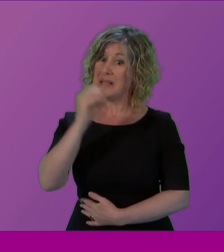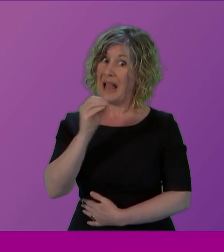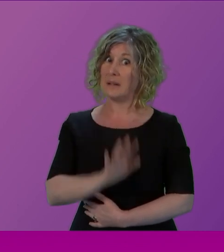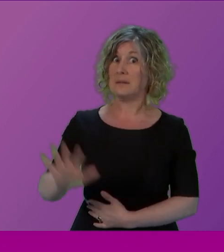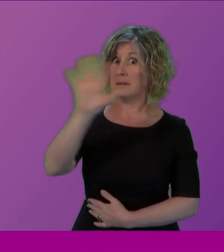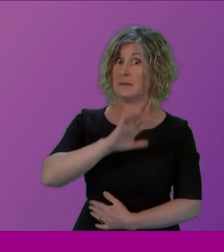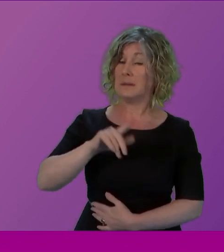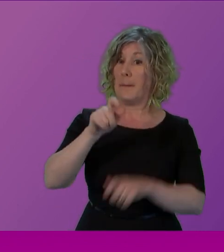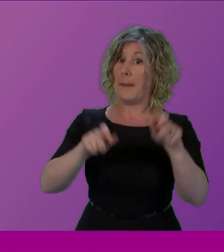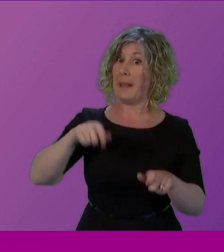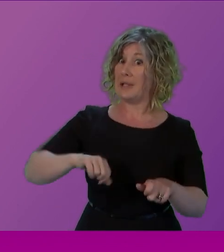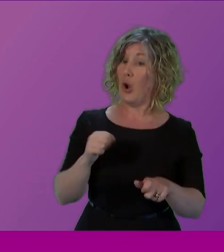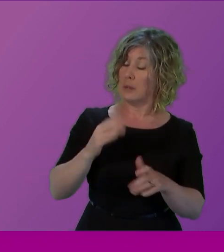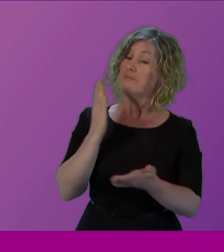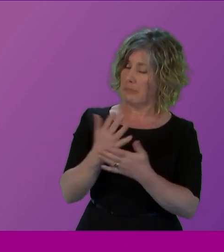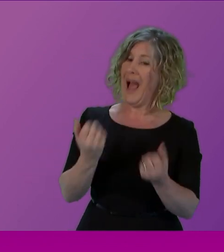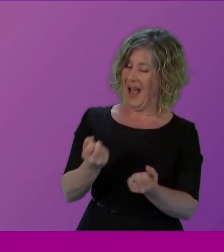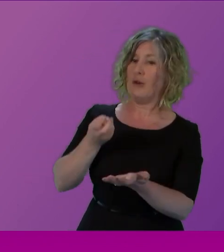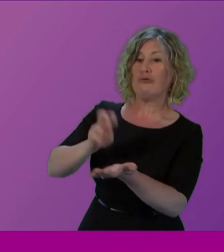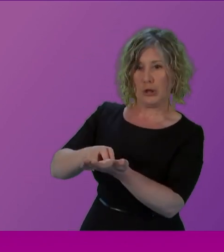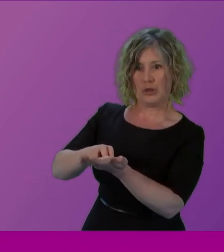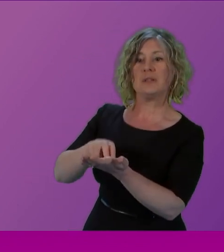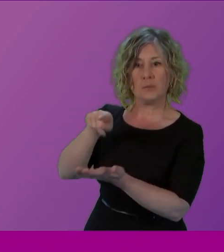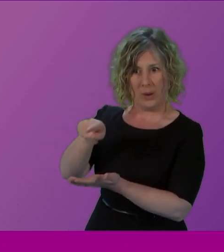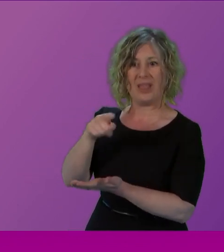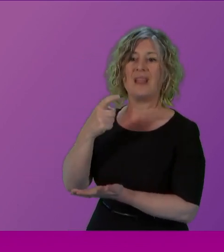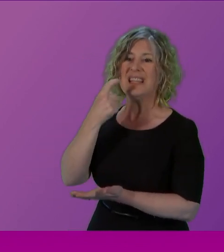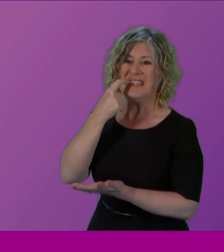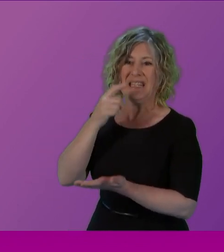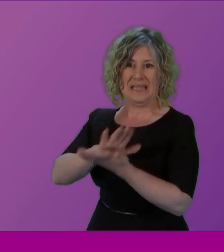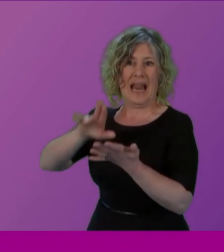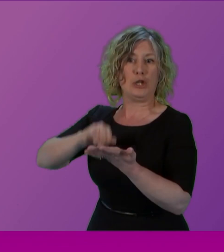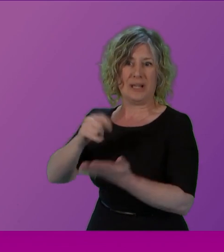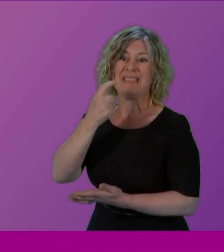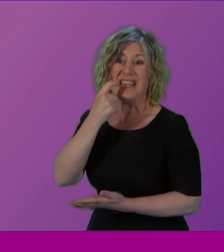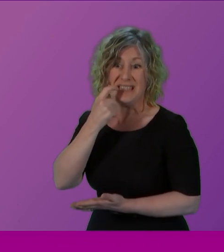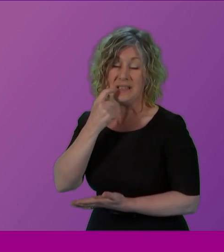with an NHS dentist, whereas just over a third of adults and fewer than half of children